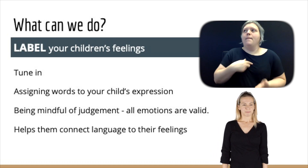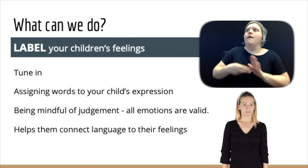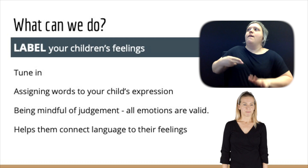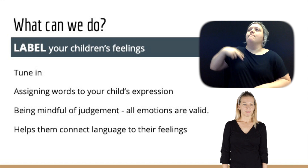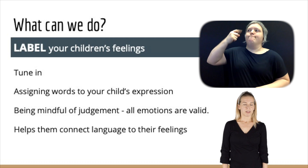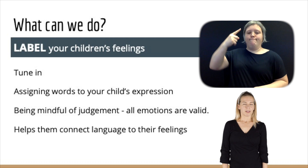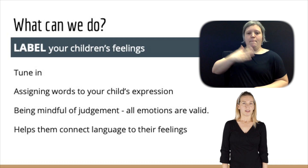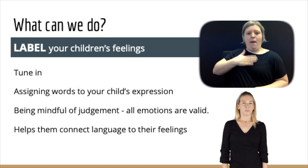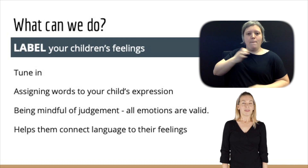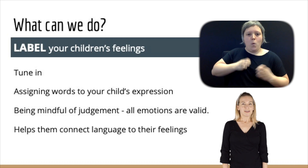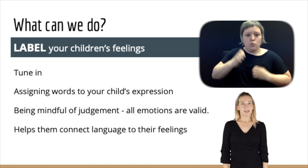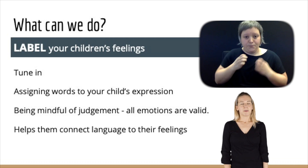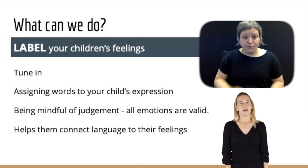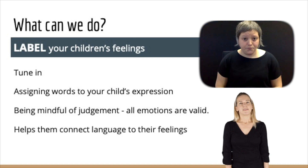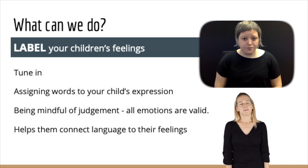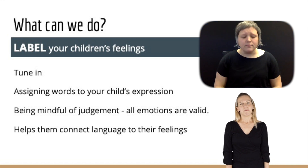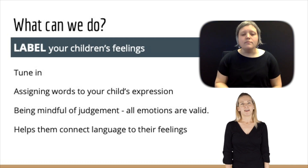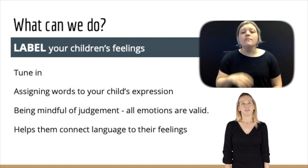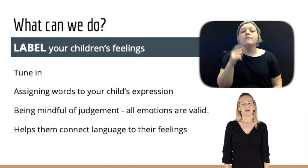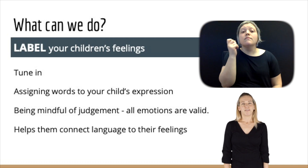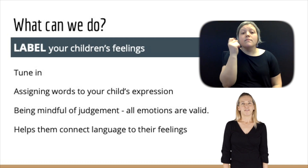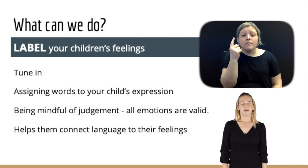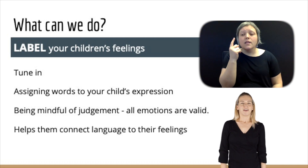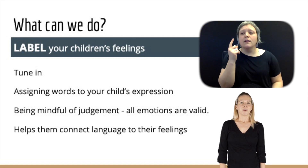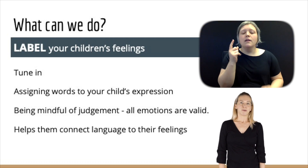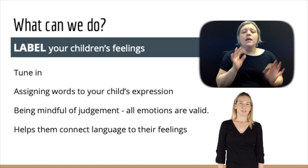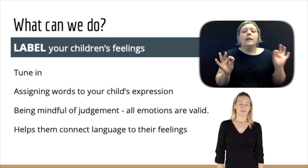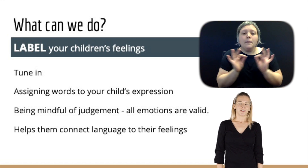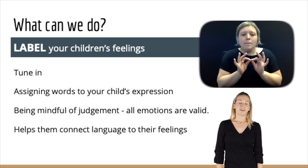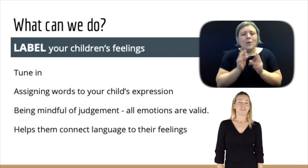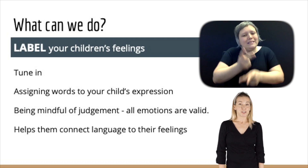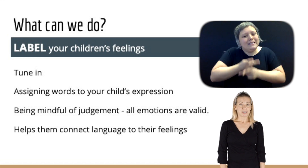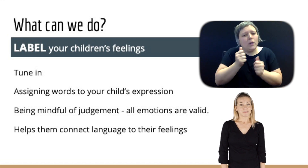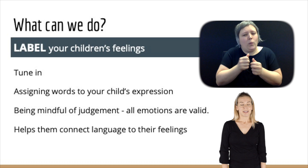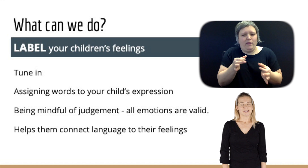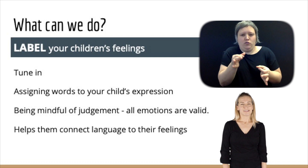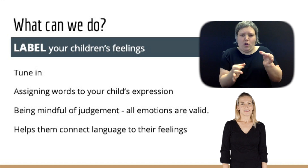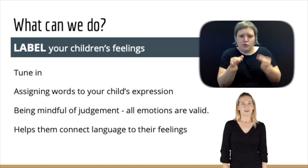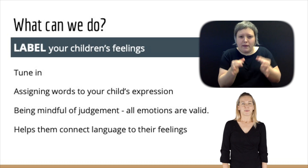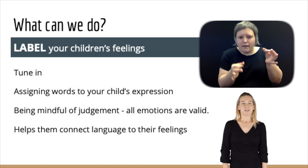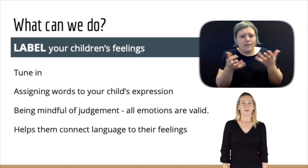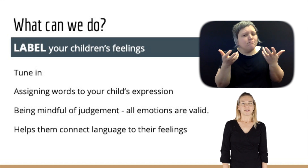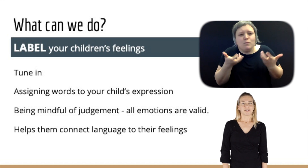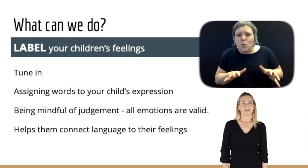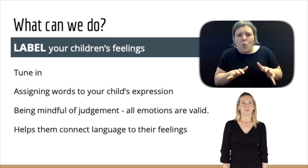One thing to keep in mind is to be mindful of emotion or of judgment because we don't